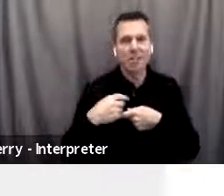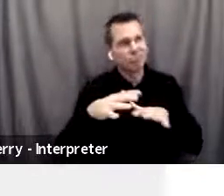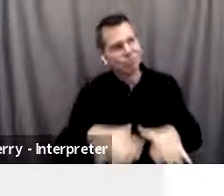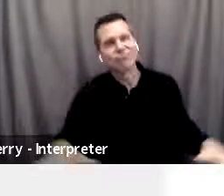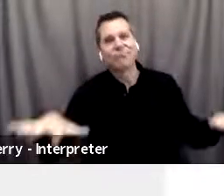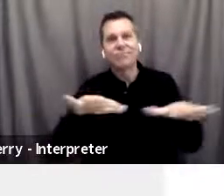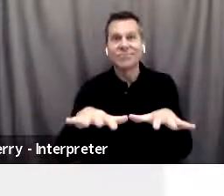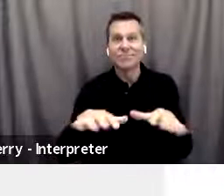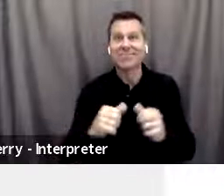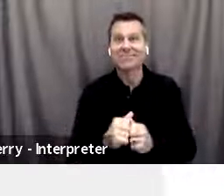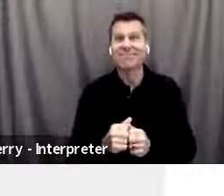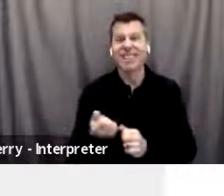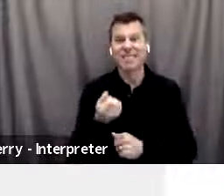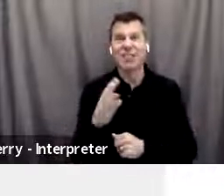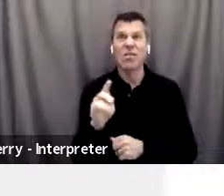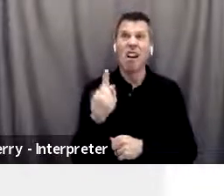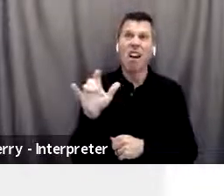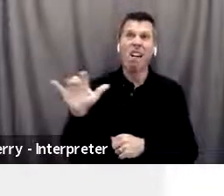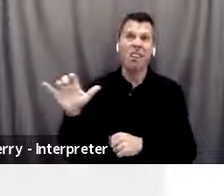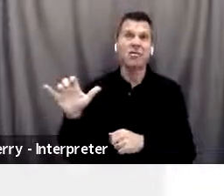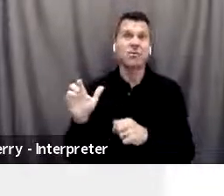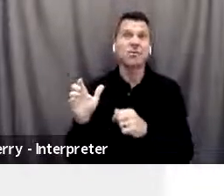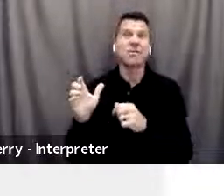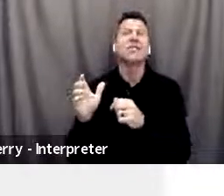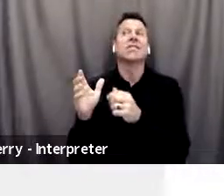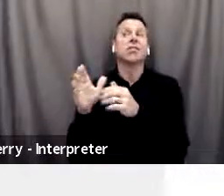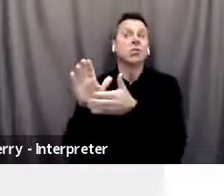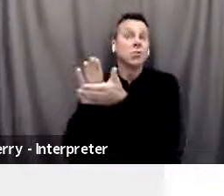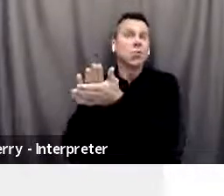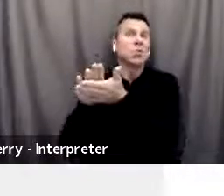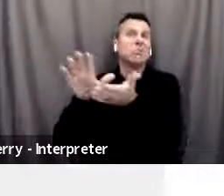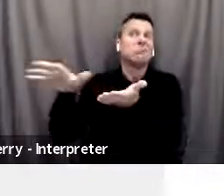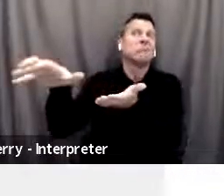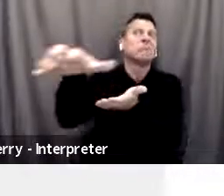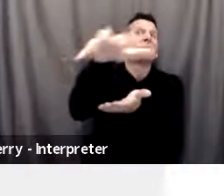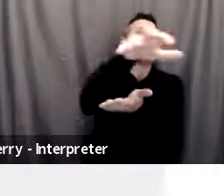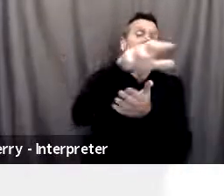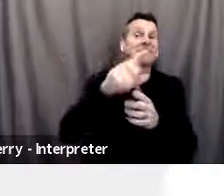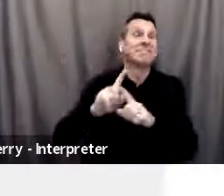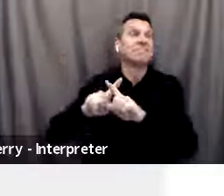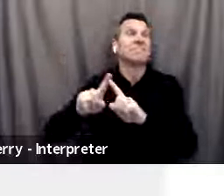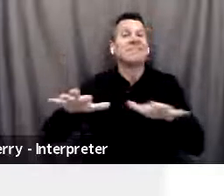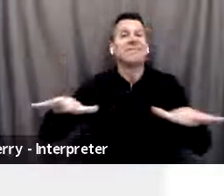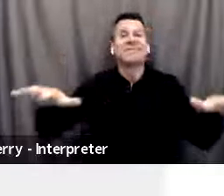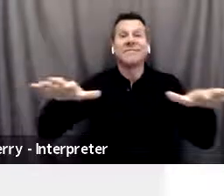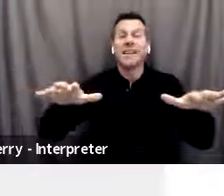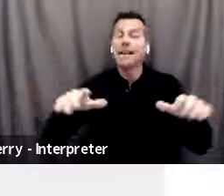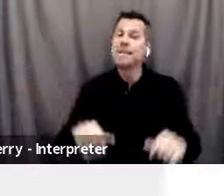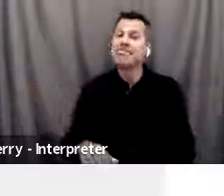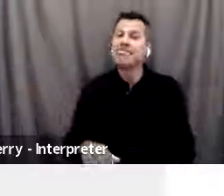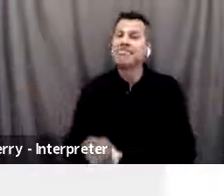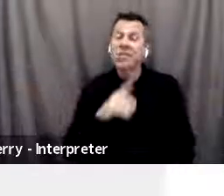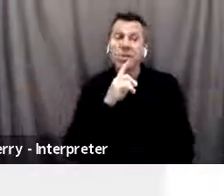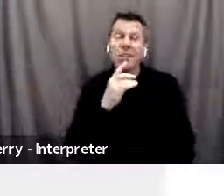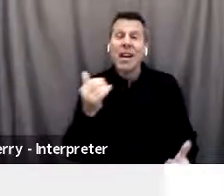are several 100 Hispanic serving institutions throughout the country. The bar is fair is pretty low. To meet the threshold, you just